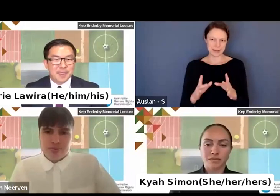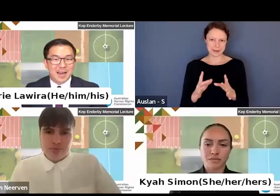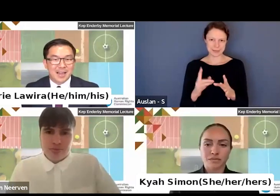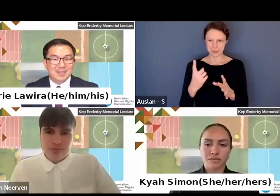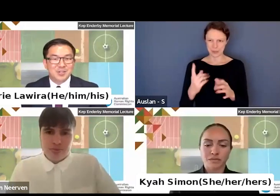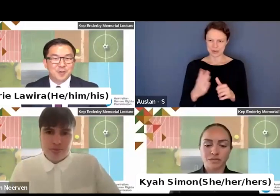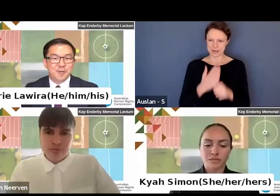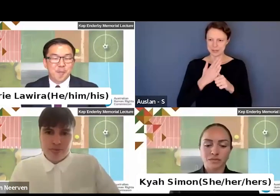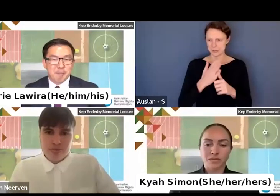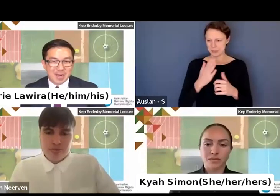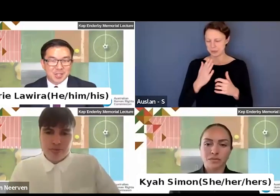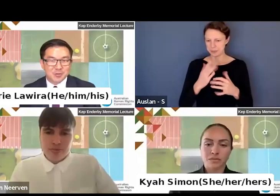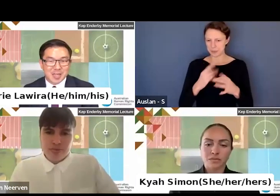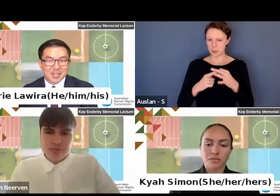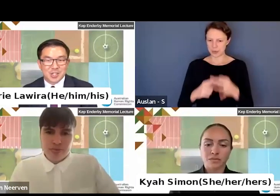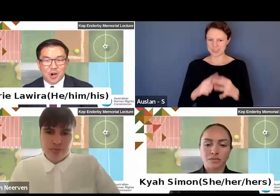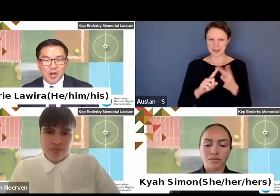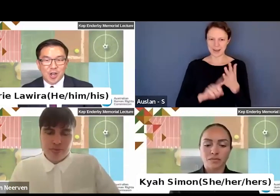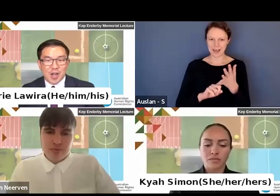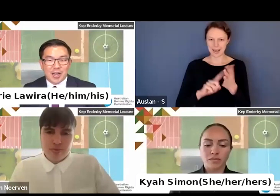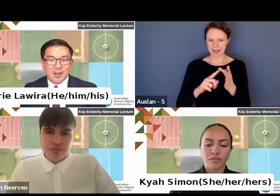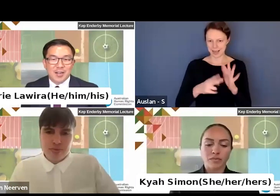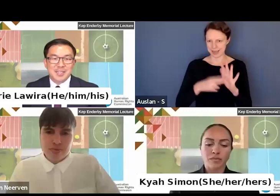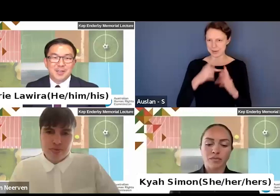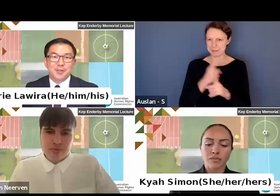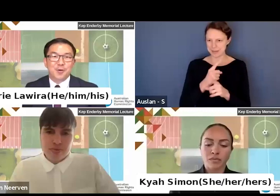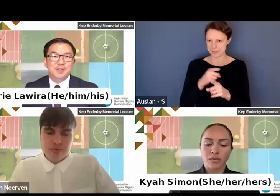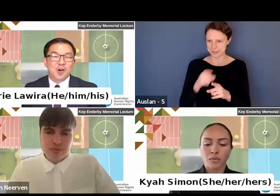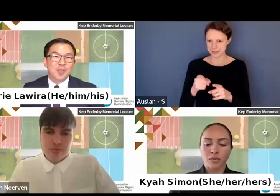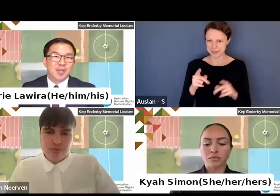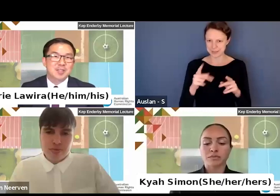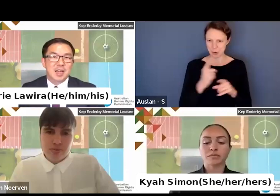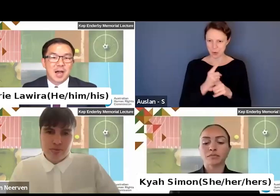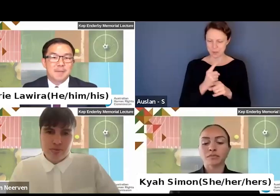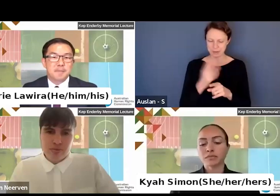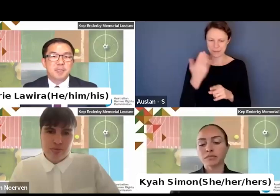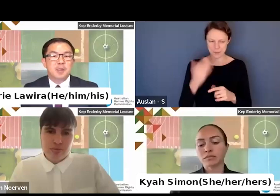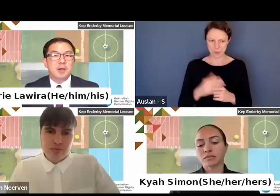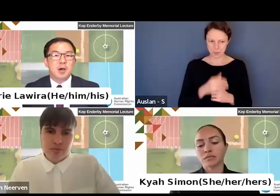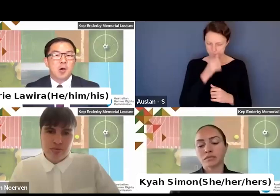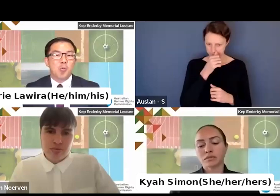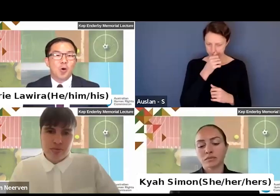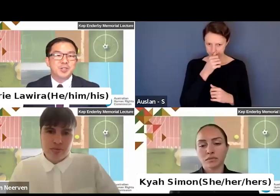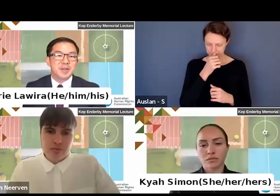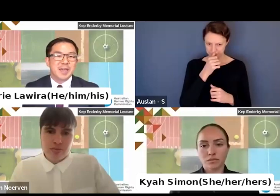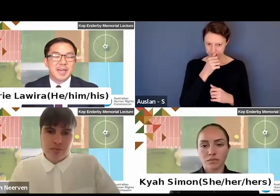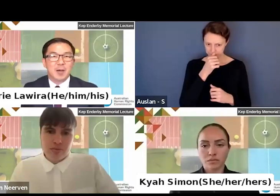that Ellen sort of mentioned or touched on, and I'd like to get your thoughts on this. What do you hear?